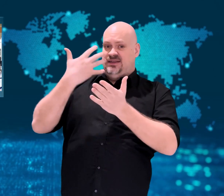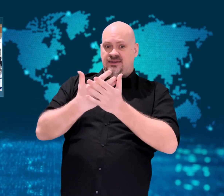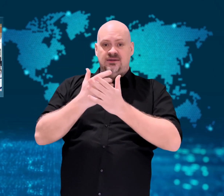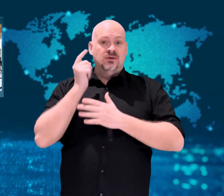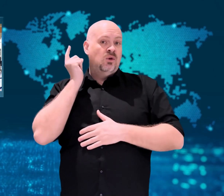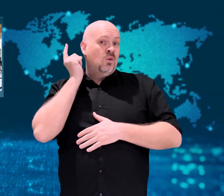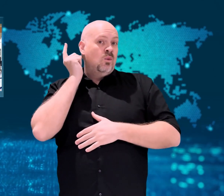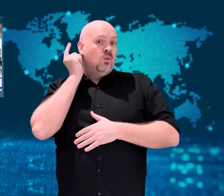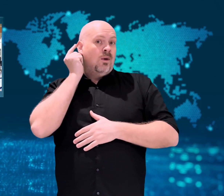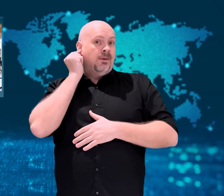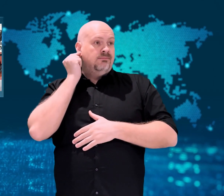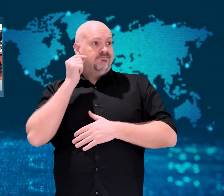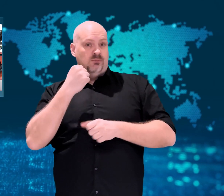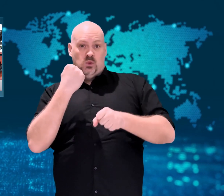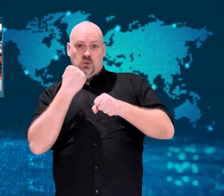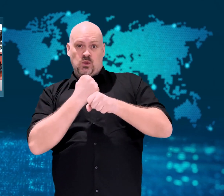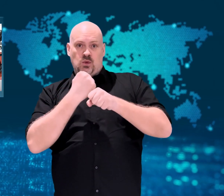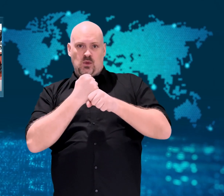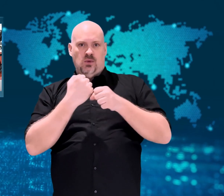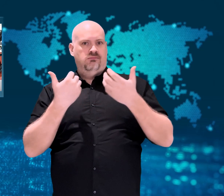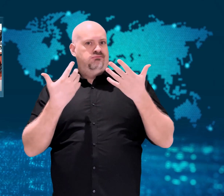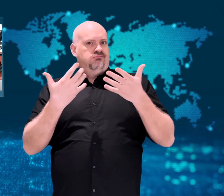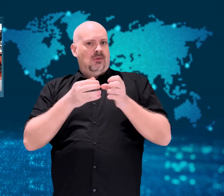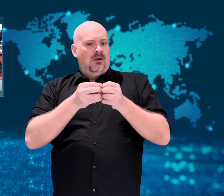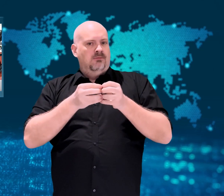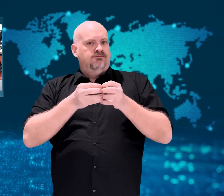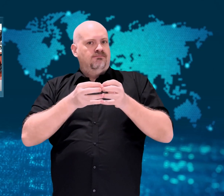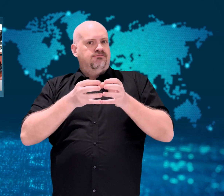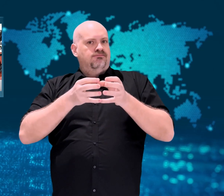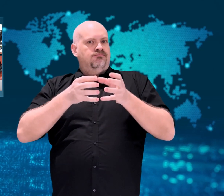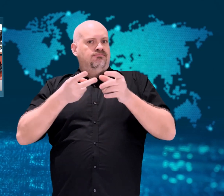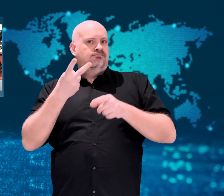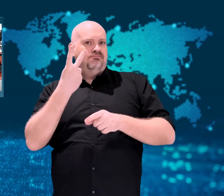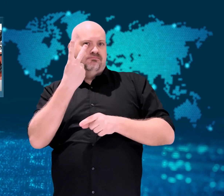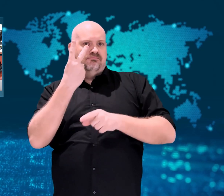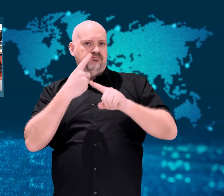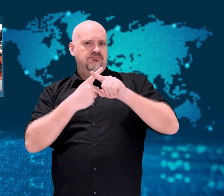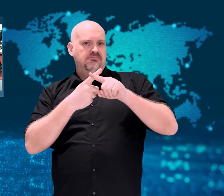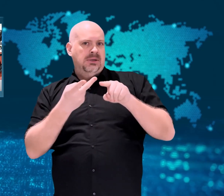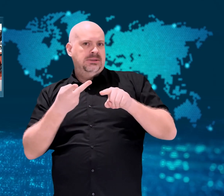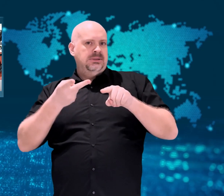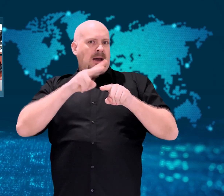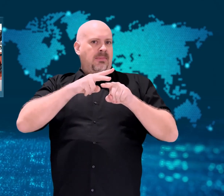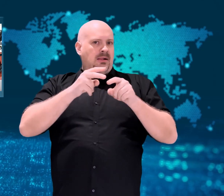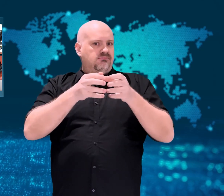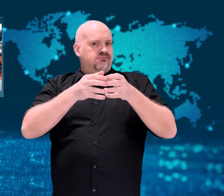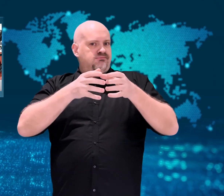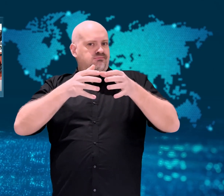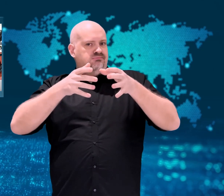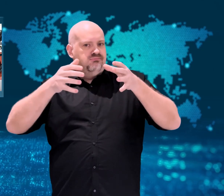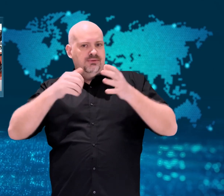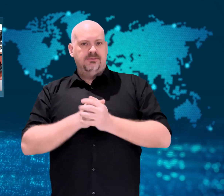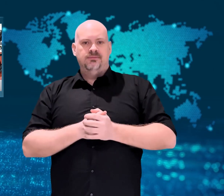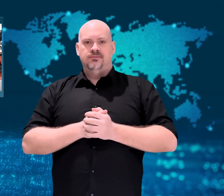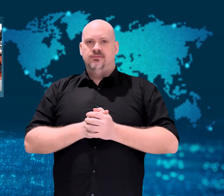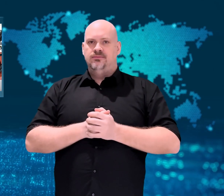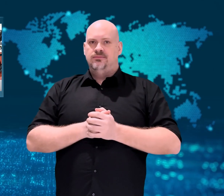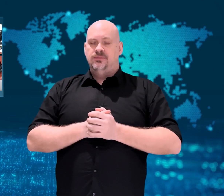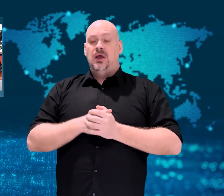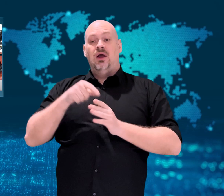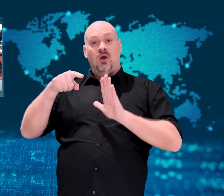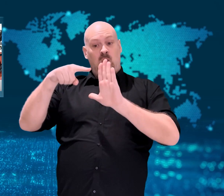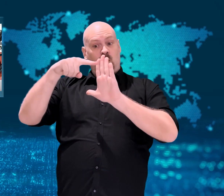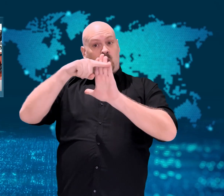participation of women in the workforce has doubled.